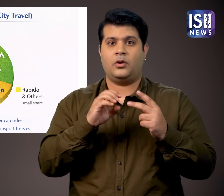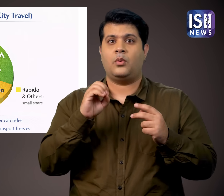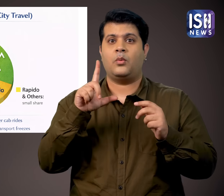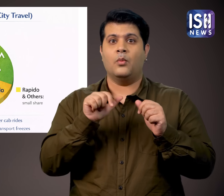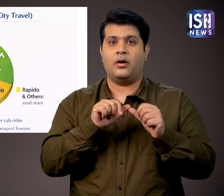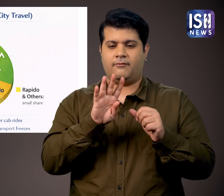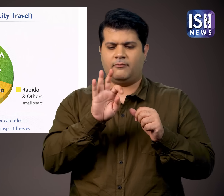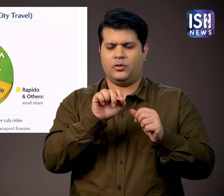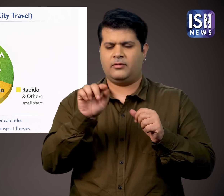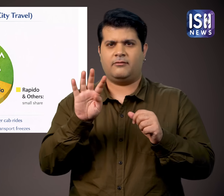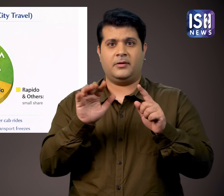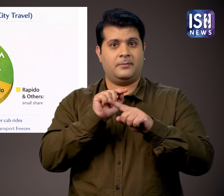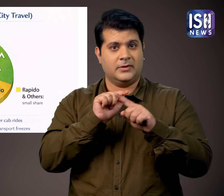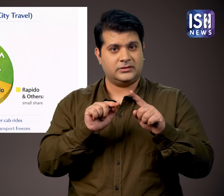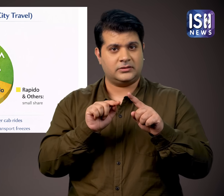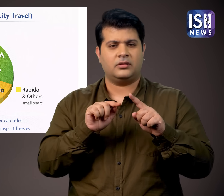Ola constitutes 40%–45%,